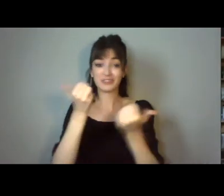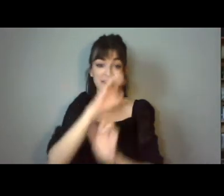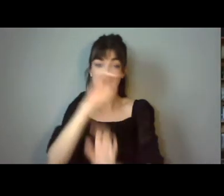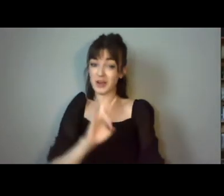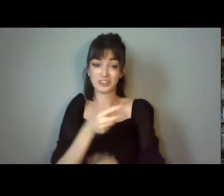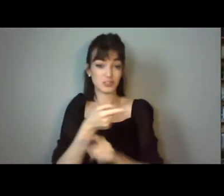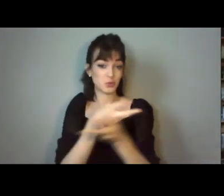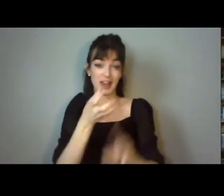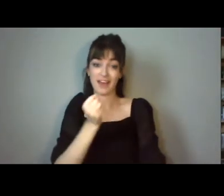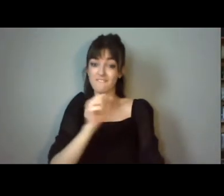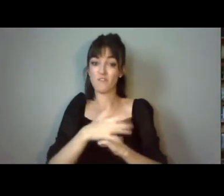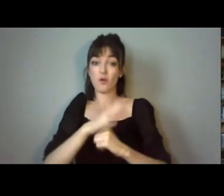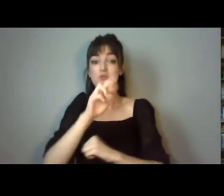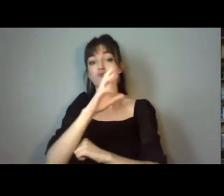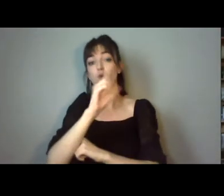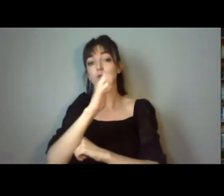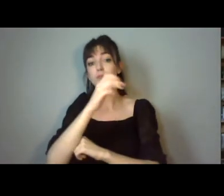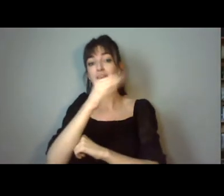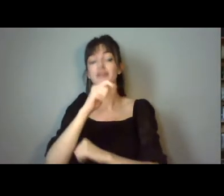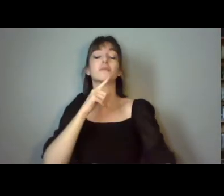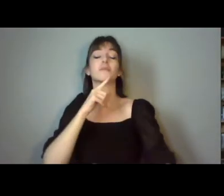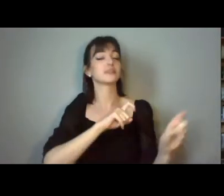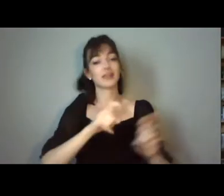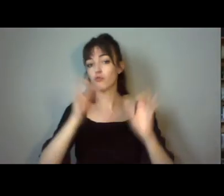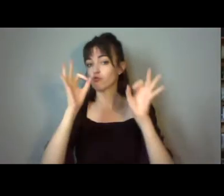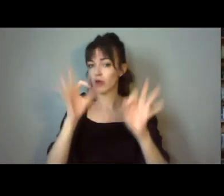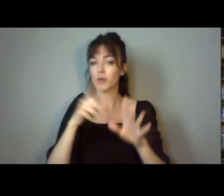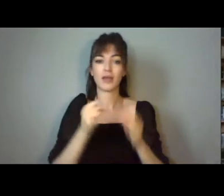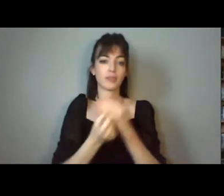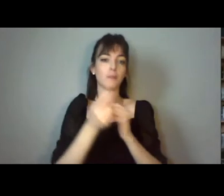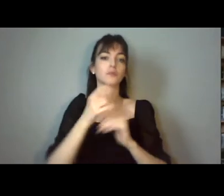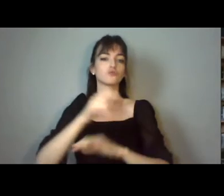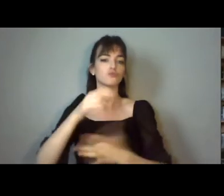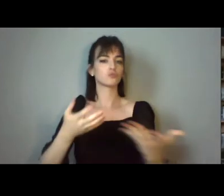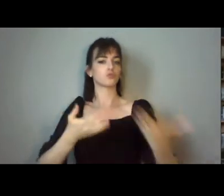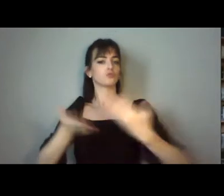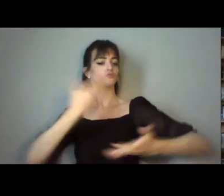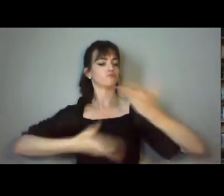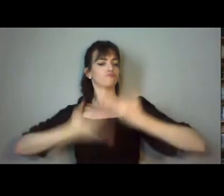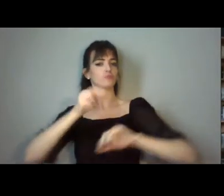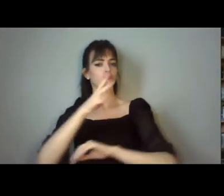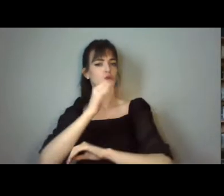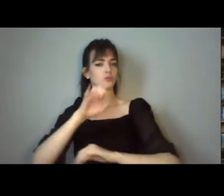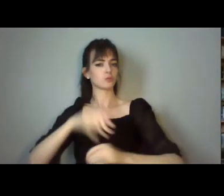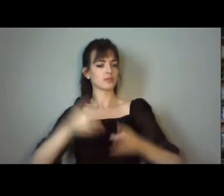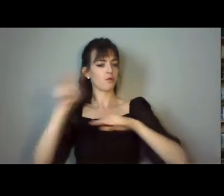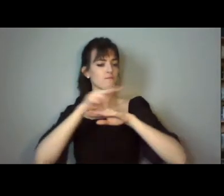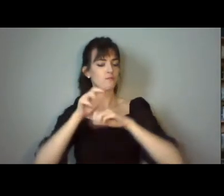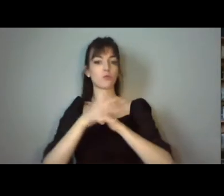but it's still great to hear Rosemary's overview of Article 12 as understood by the monitoring